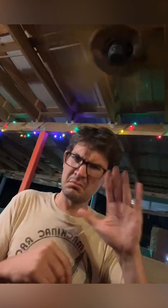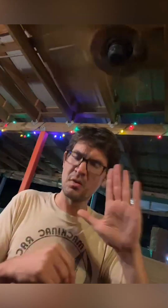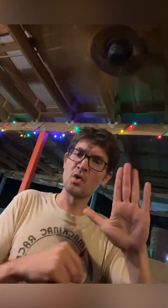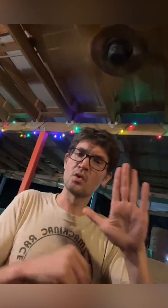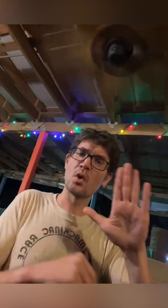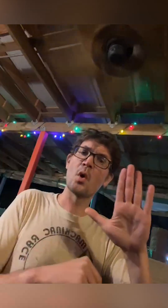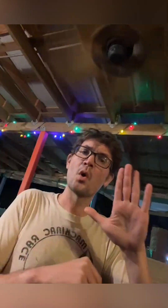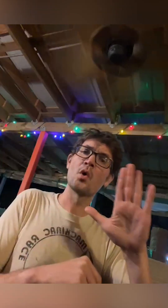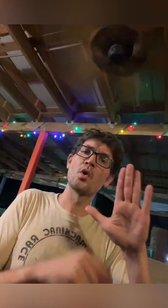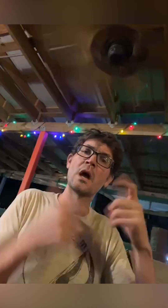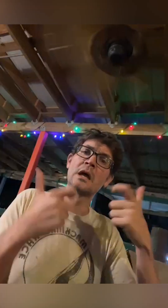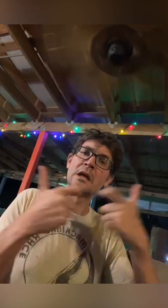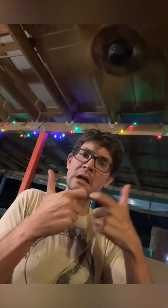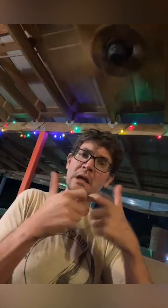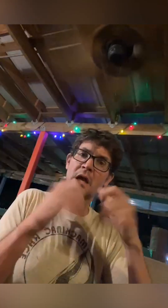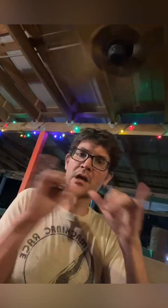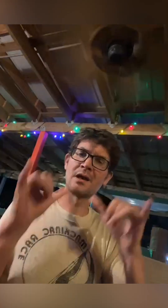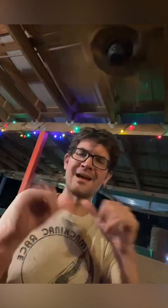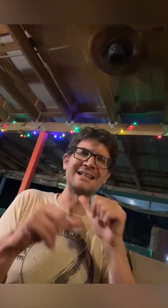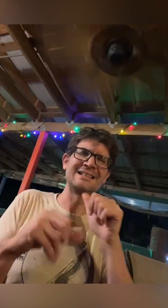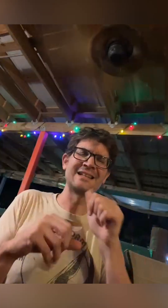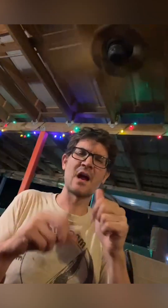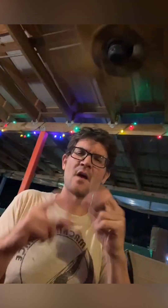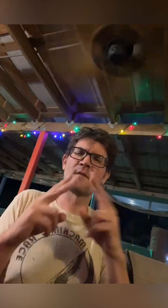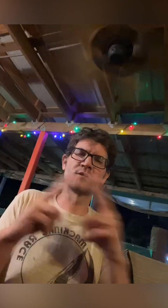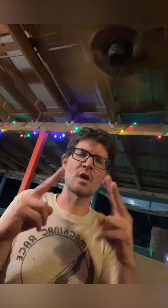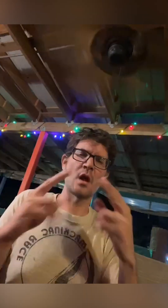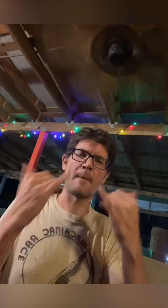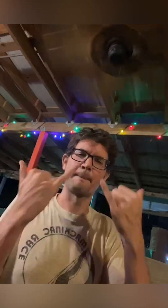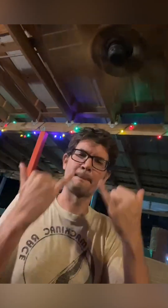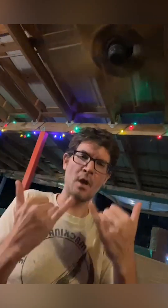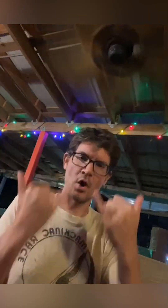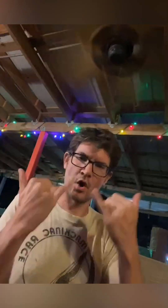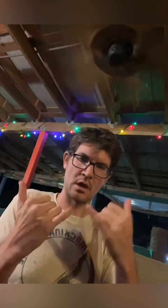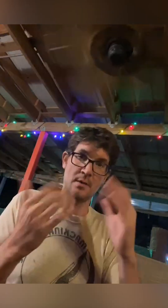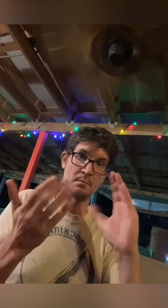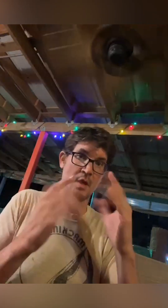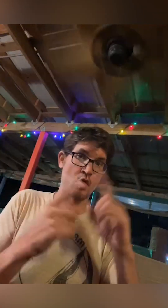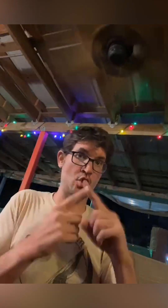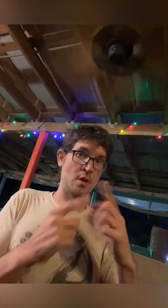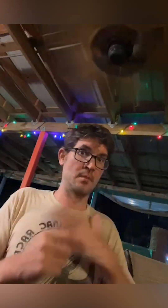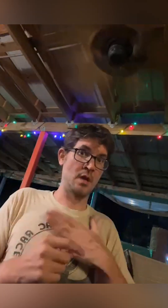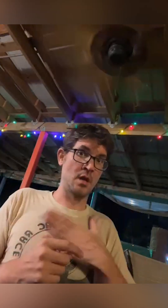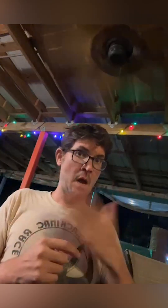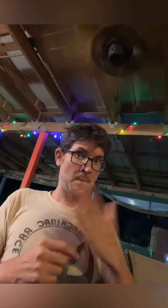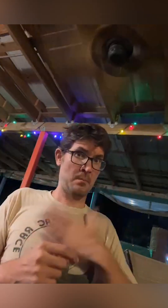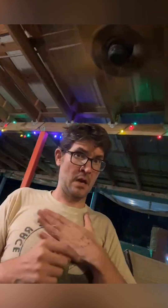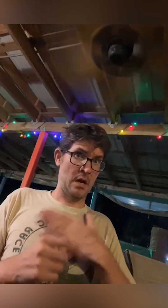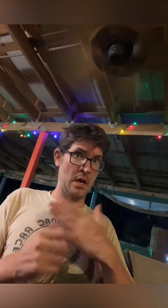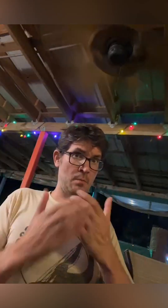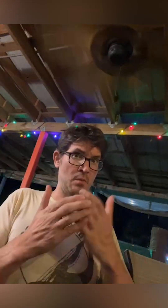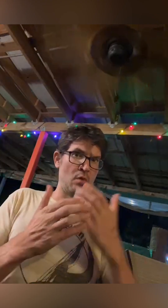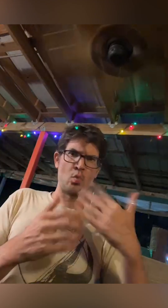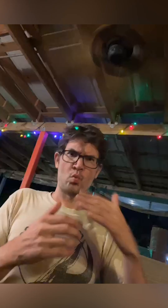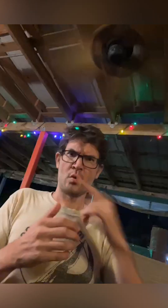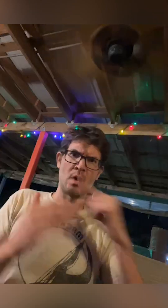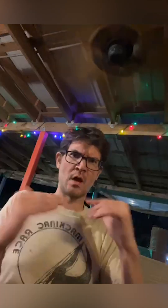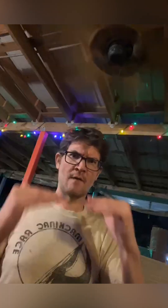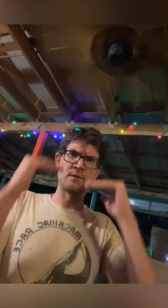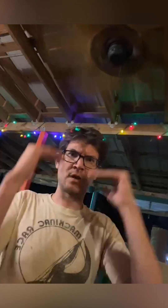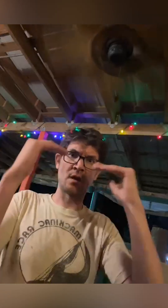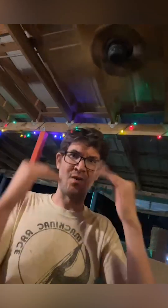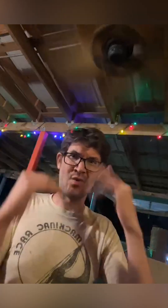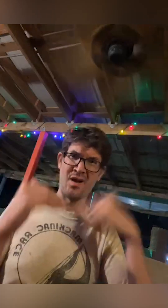His electrical system isn’t as modern as mine, and it’s definitely not as advanced.